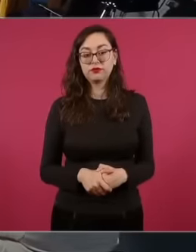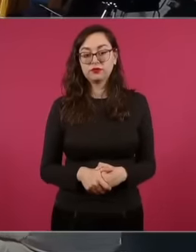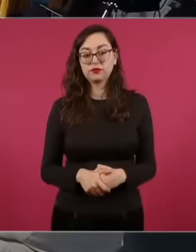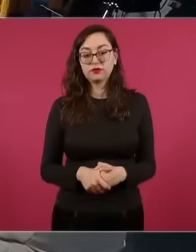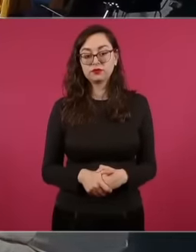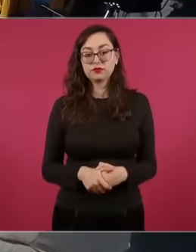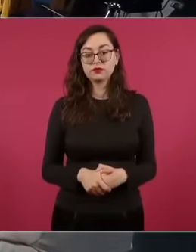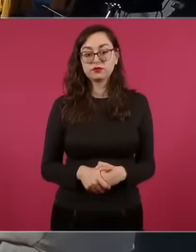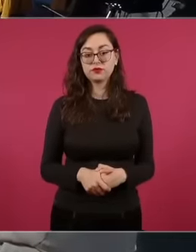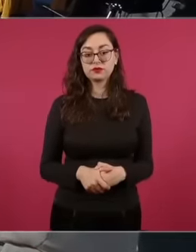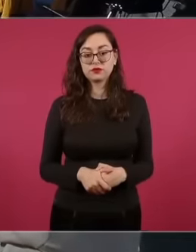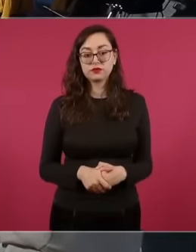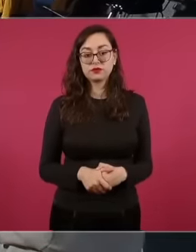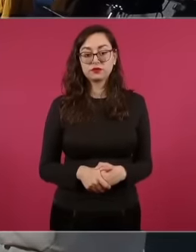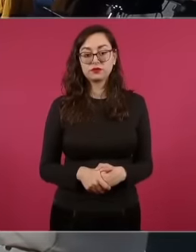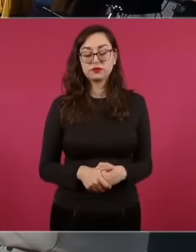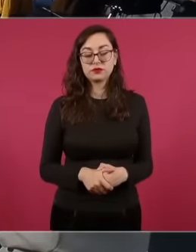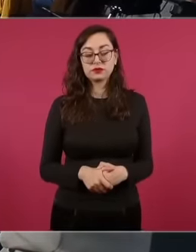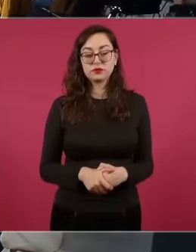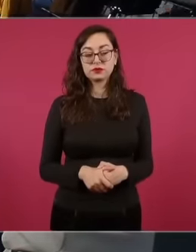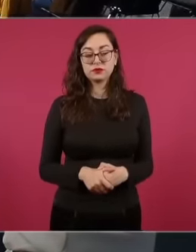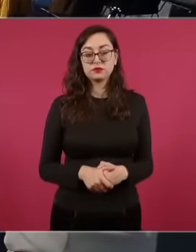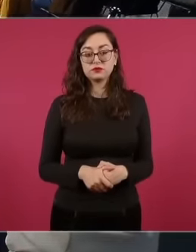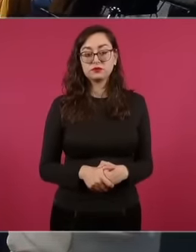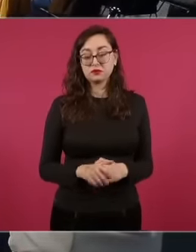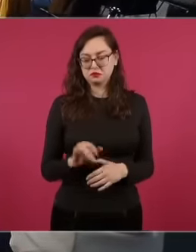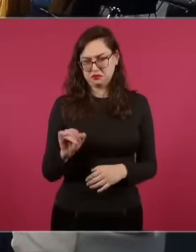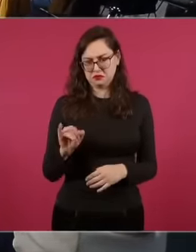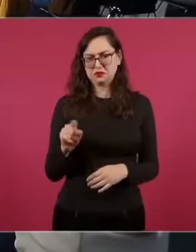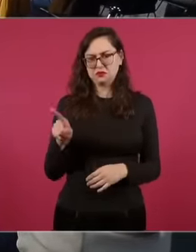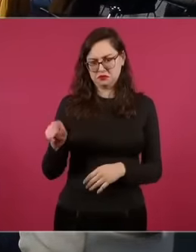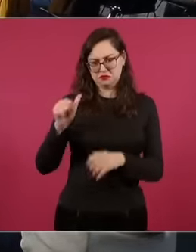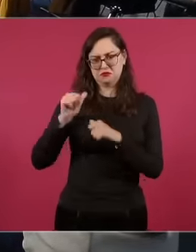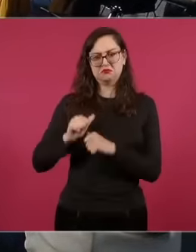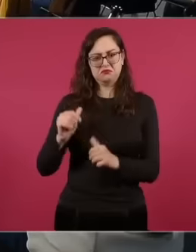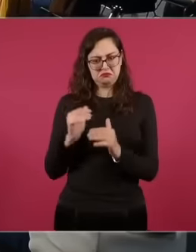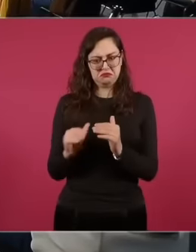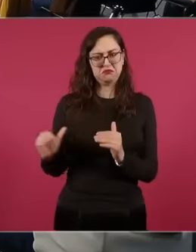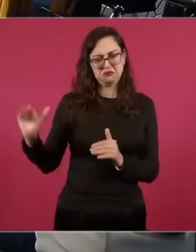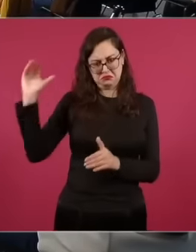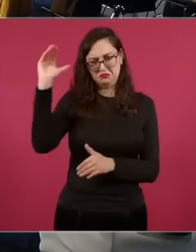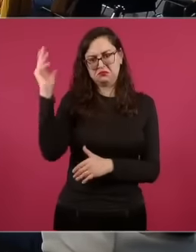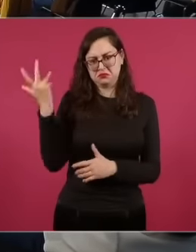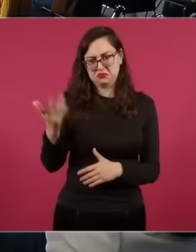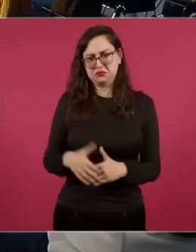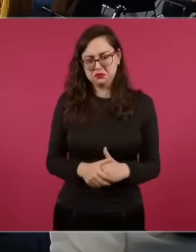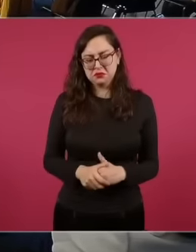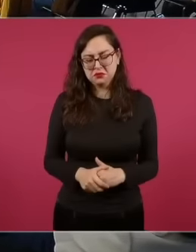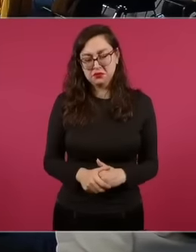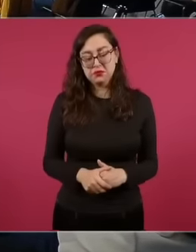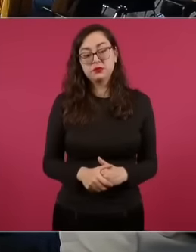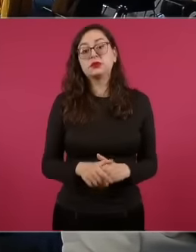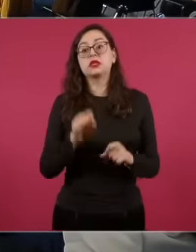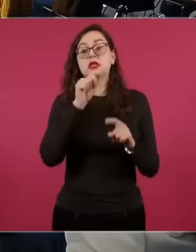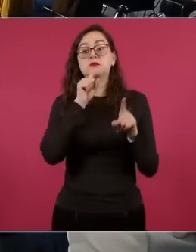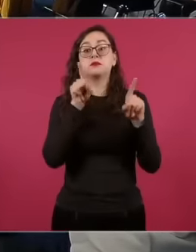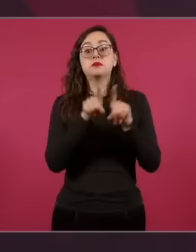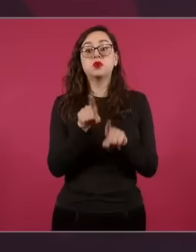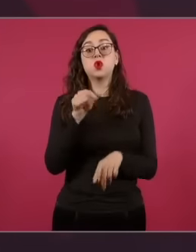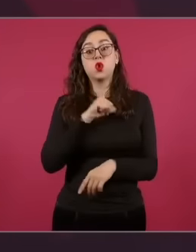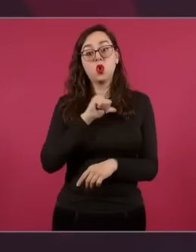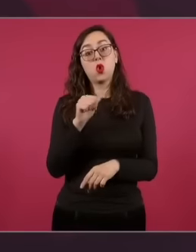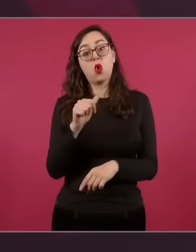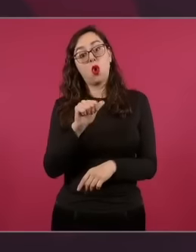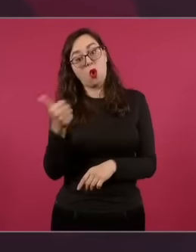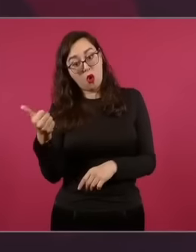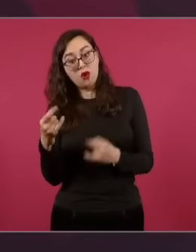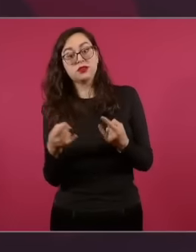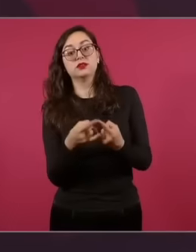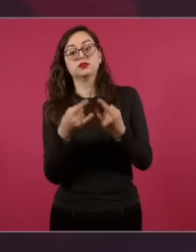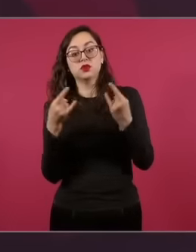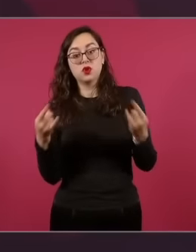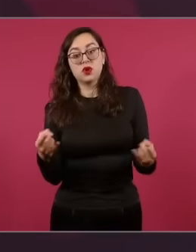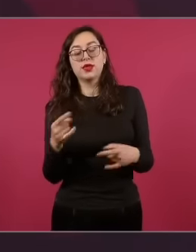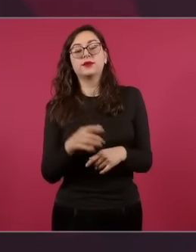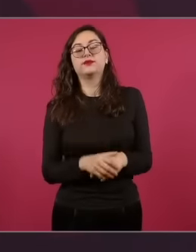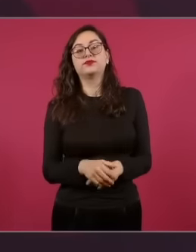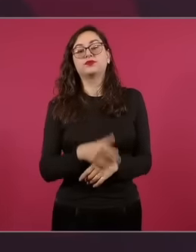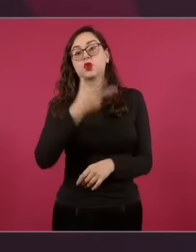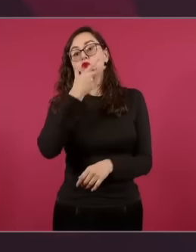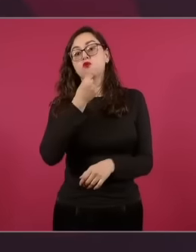the dome and another case that I know is of someone who was secretary of finance of